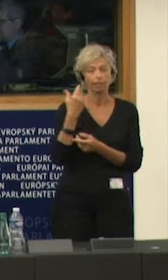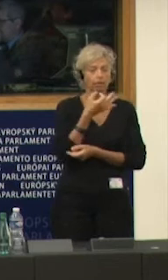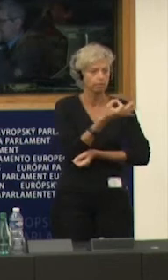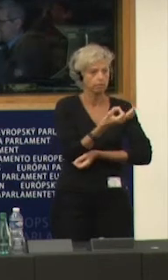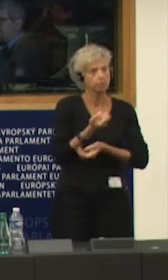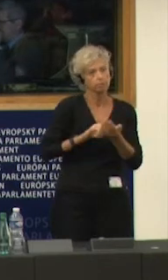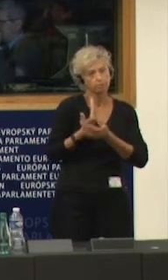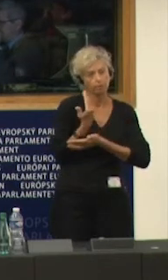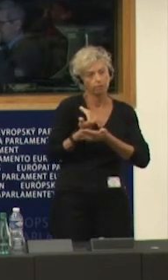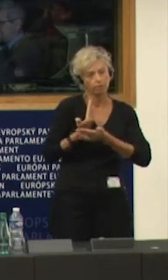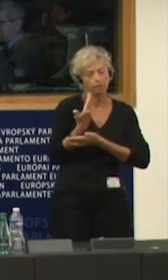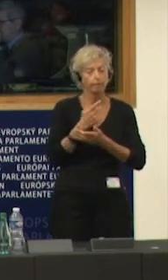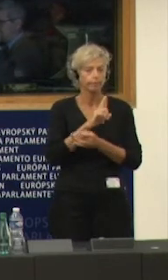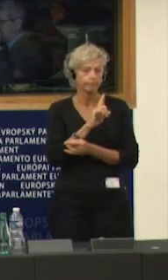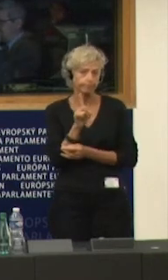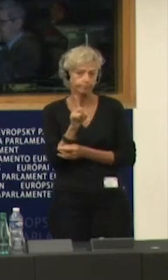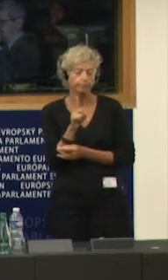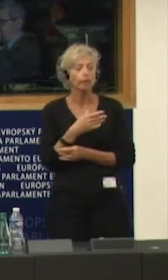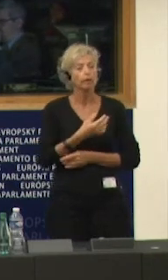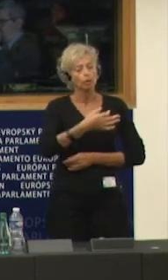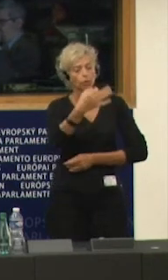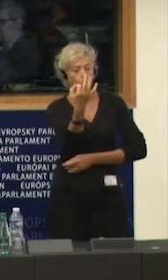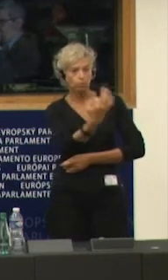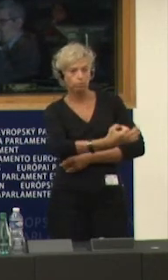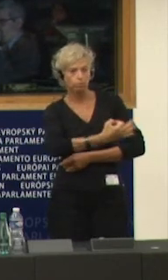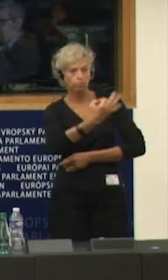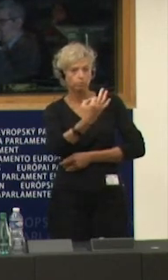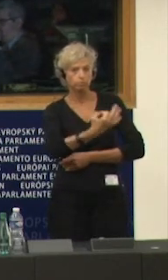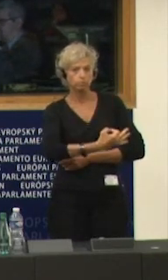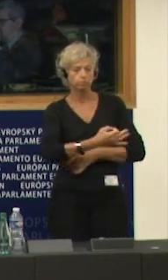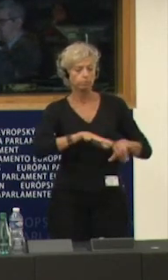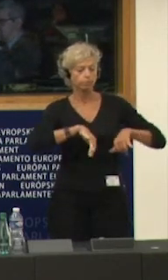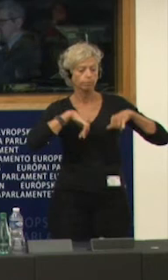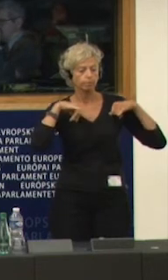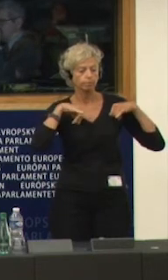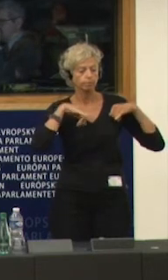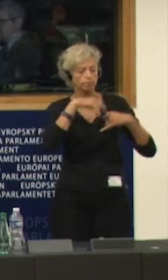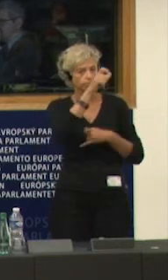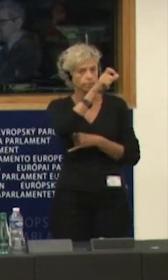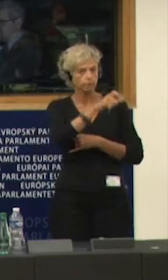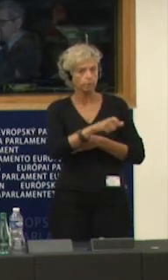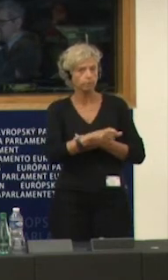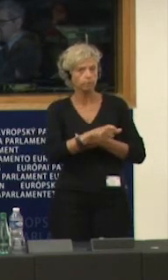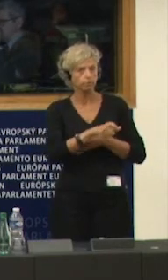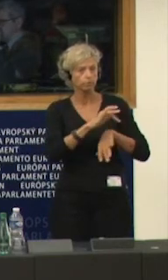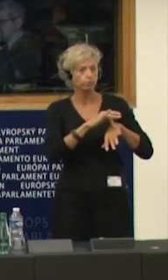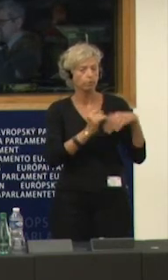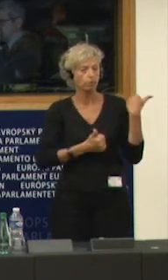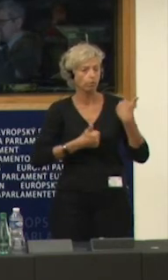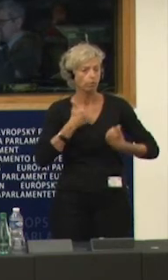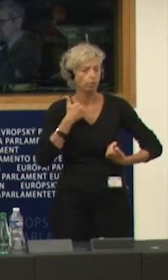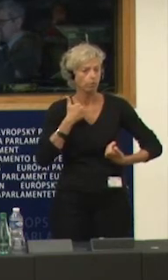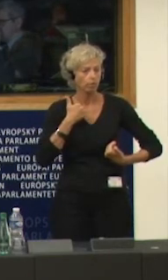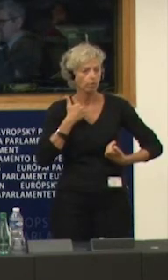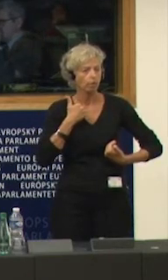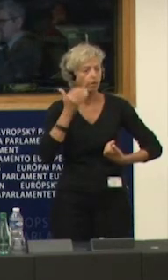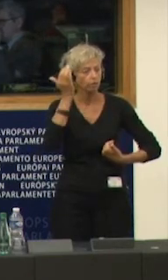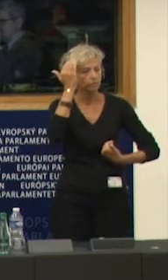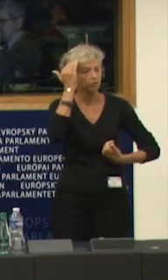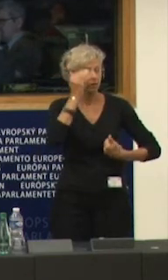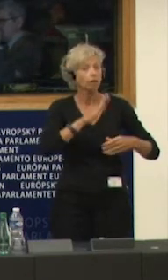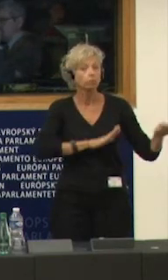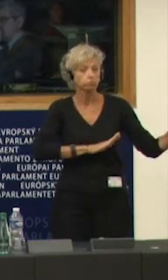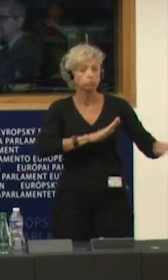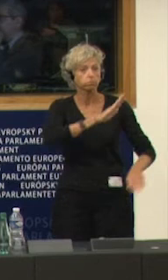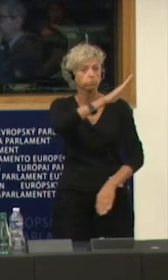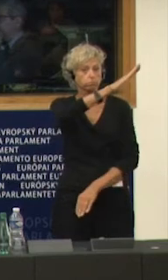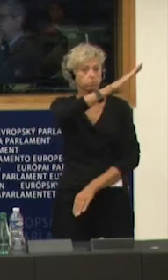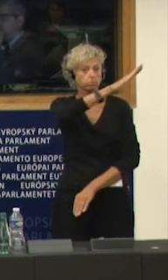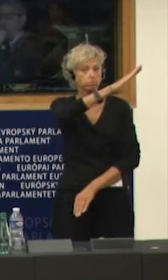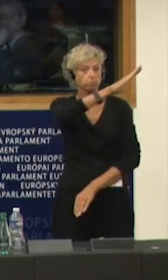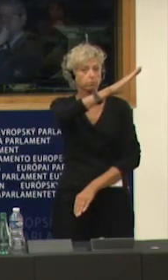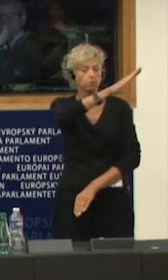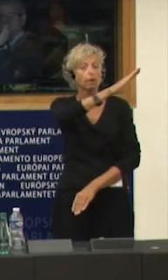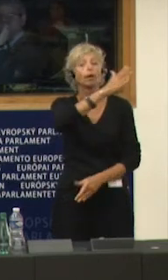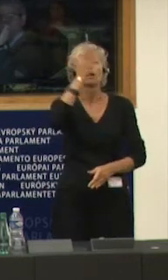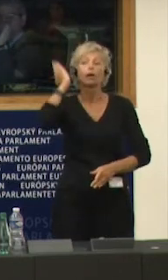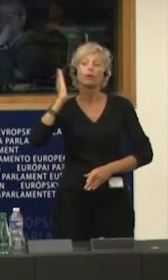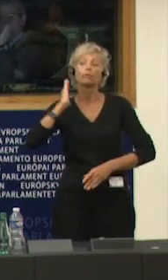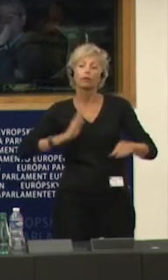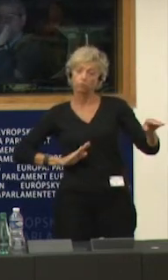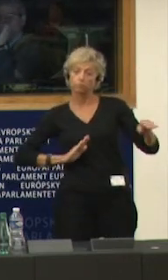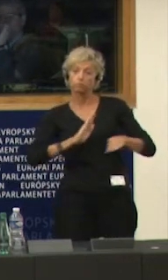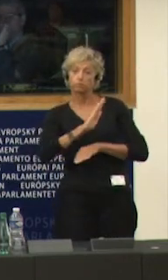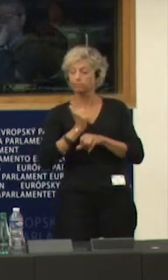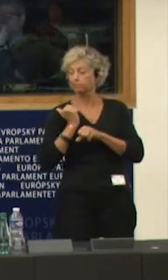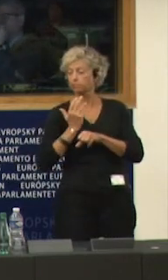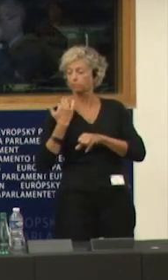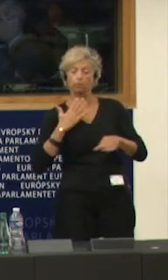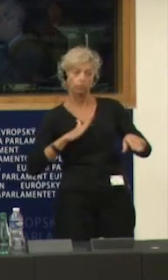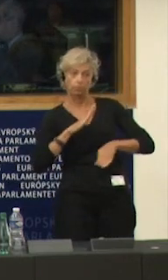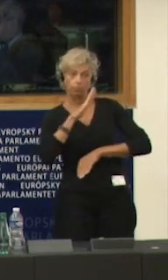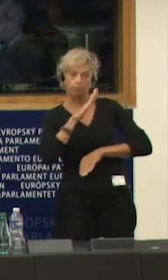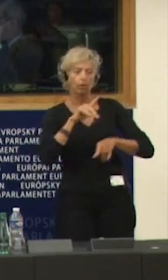The effects of the convention on the rights of the disabled which we heard about beforehand.